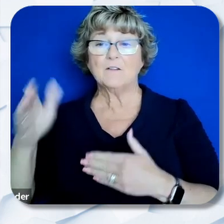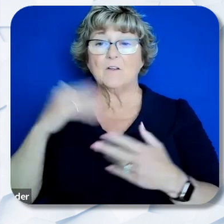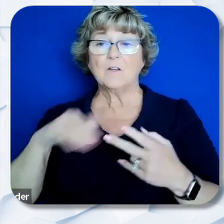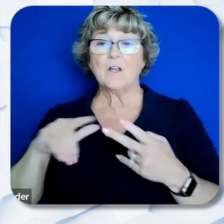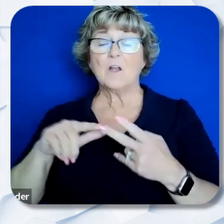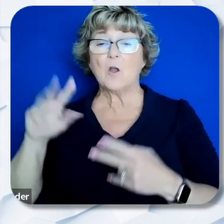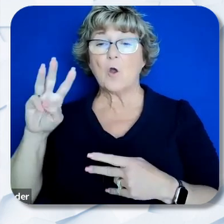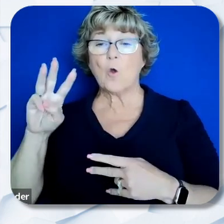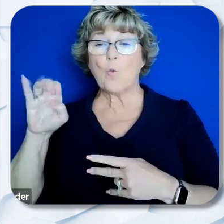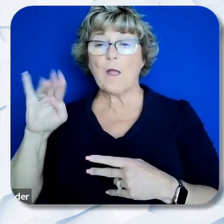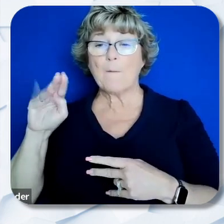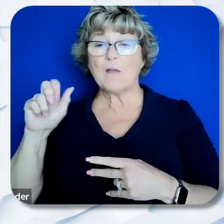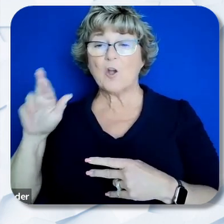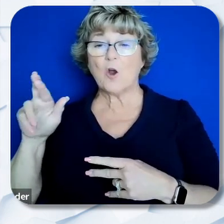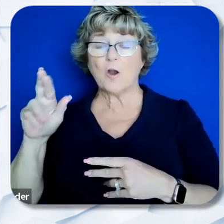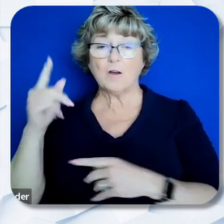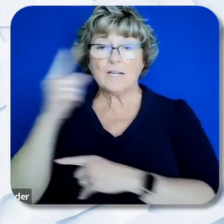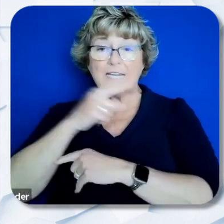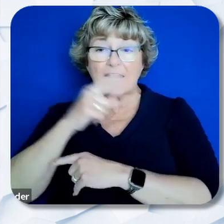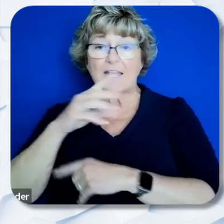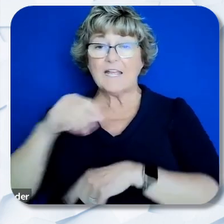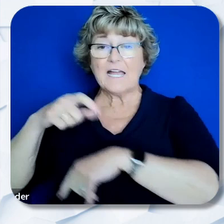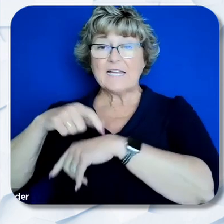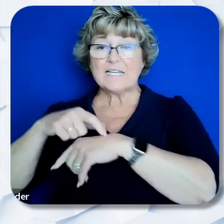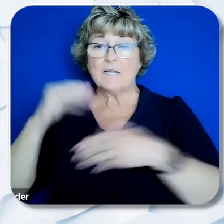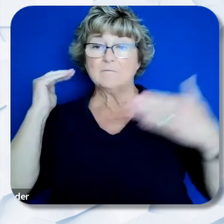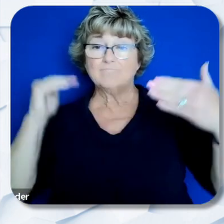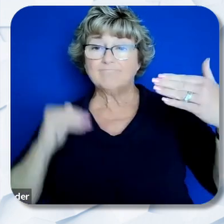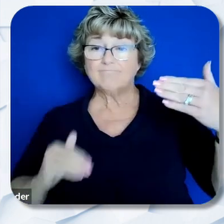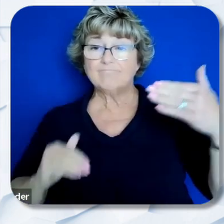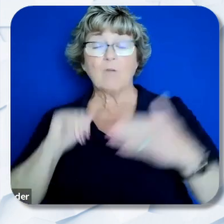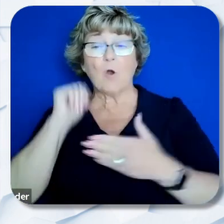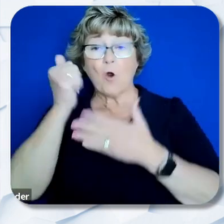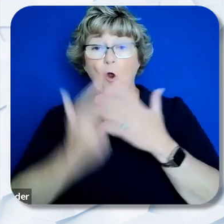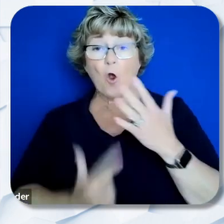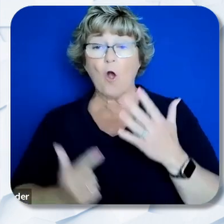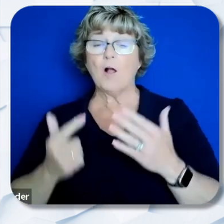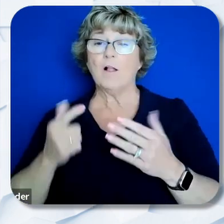and times listed there. However, all of these dates and times are updated. They will be